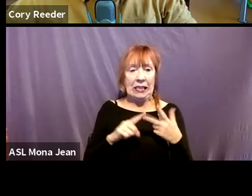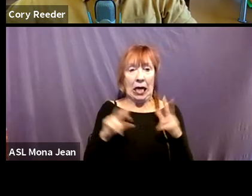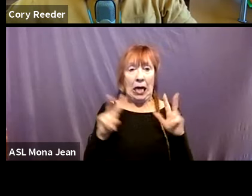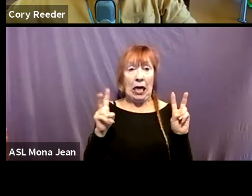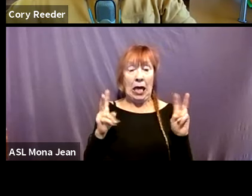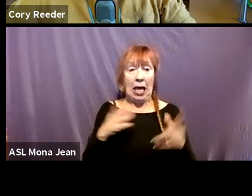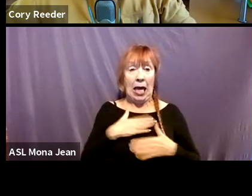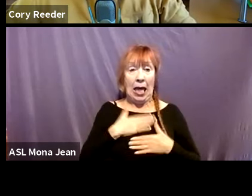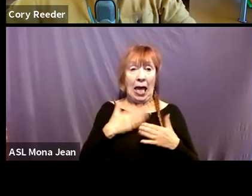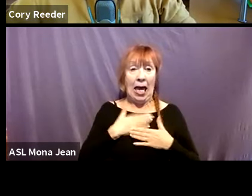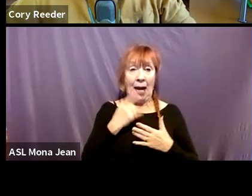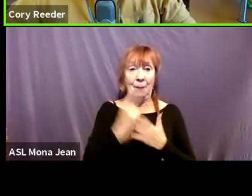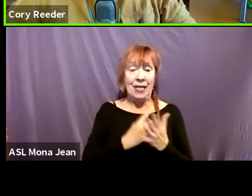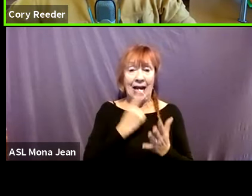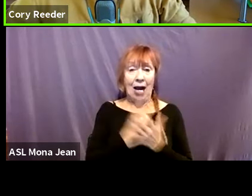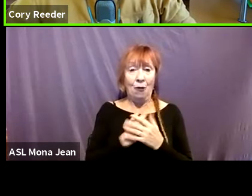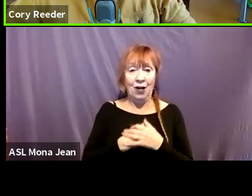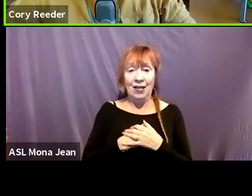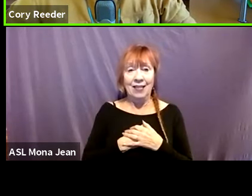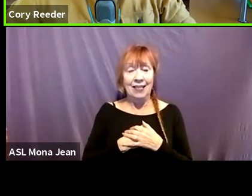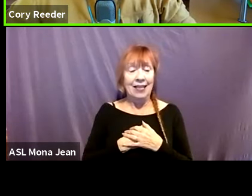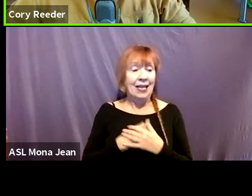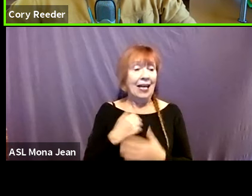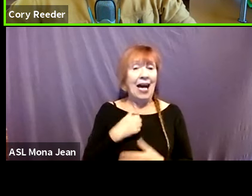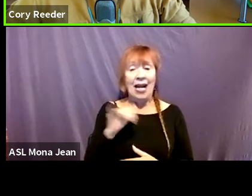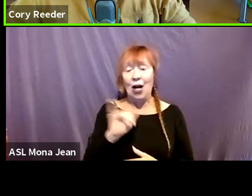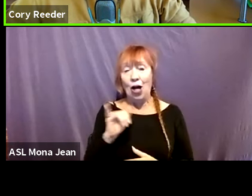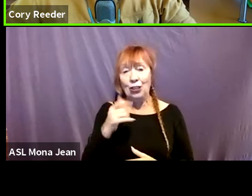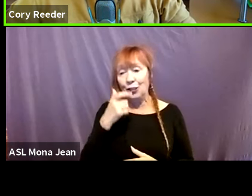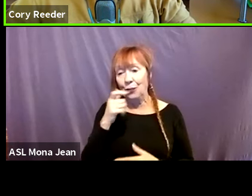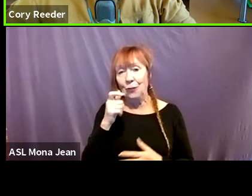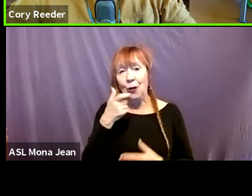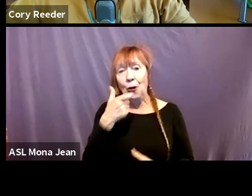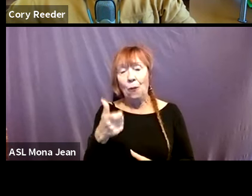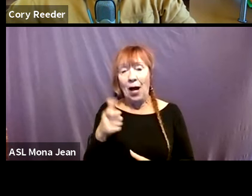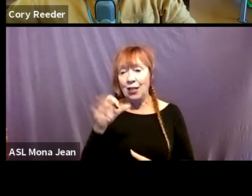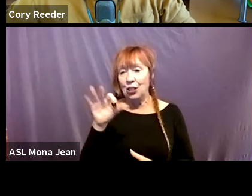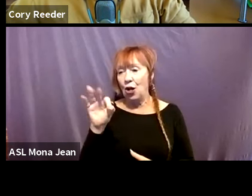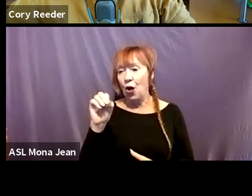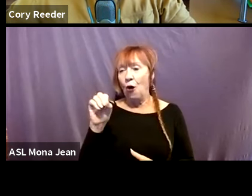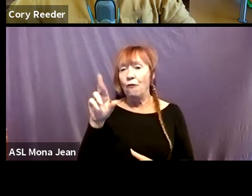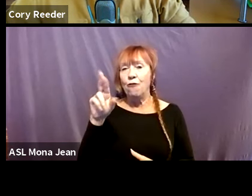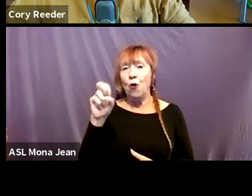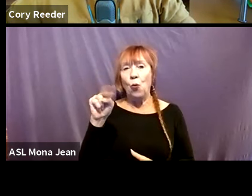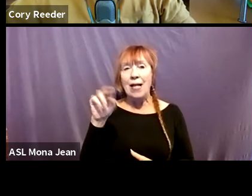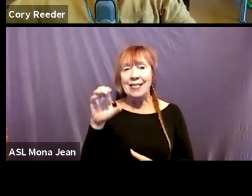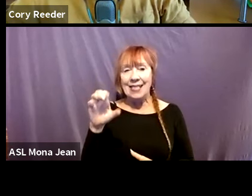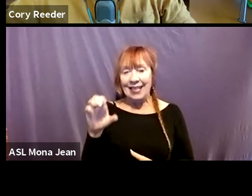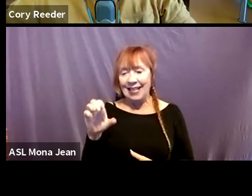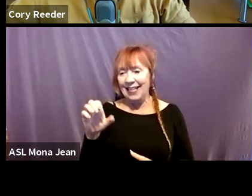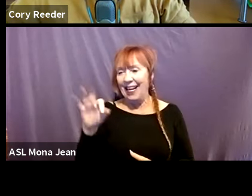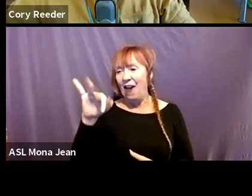And I watched "Forensic Files", and my husband thinks he has to sleep with one eye open. Oh boy. (Amani speaking in coherently)